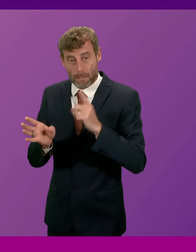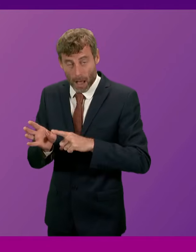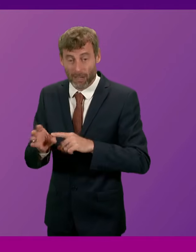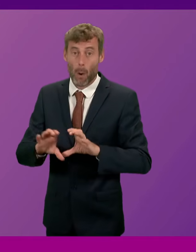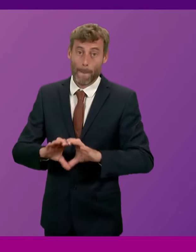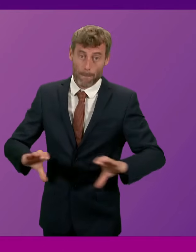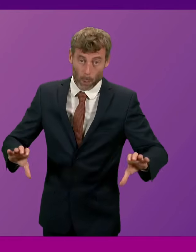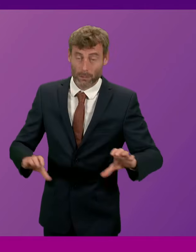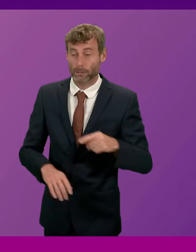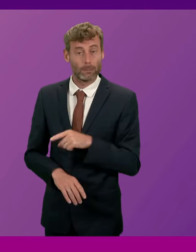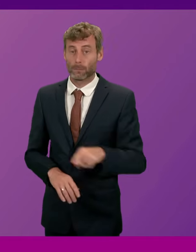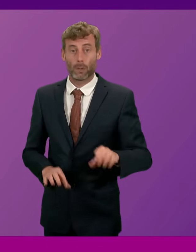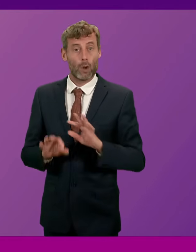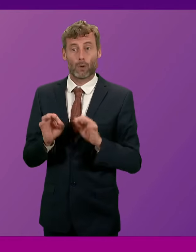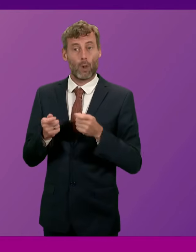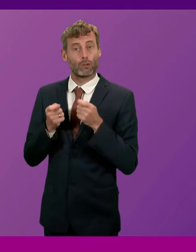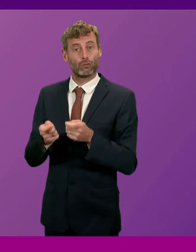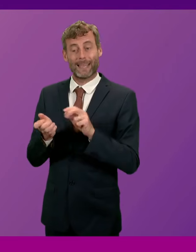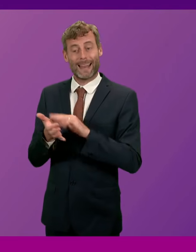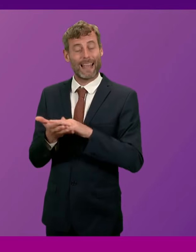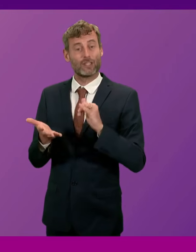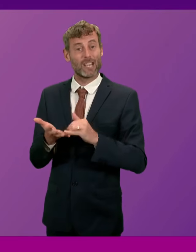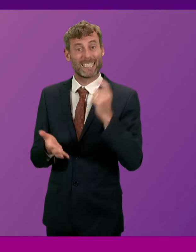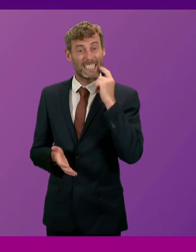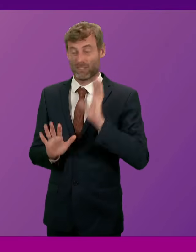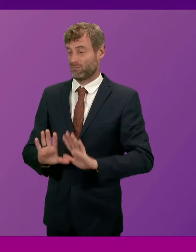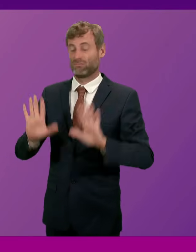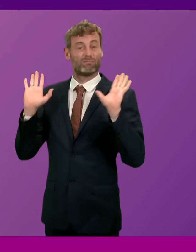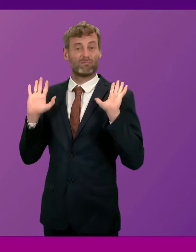NHS patients, even if they are on their lists, so the only options are for people to seek care